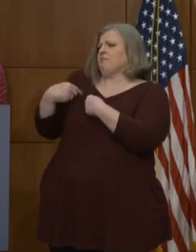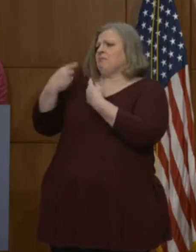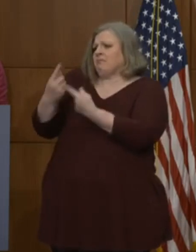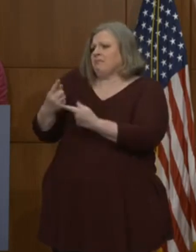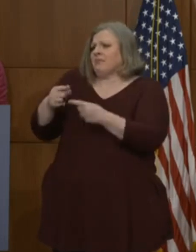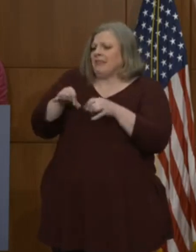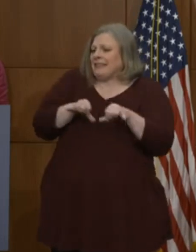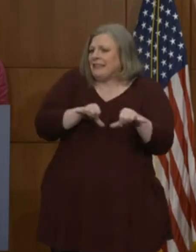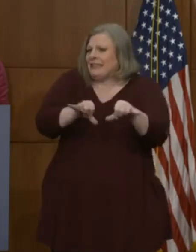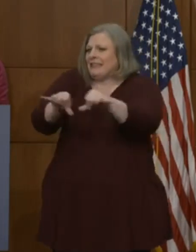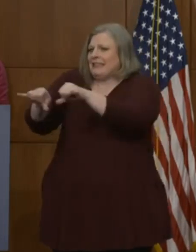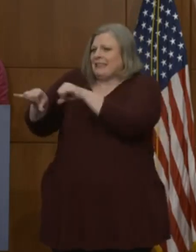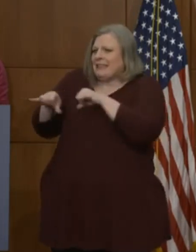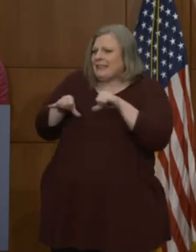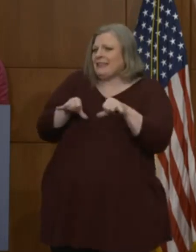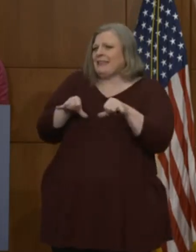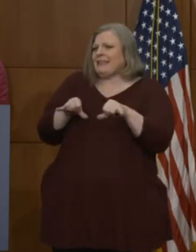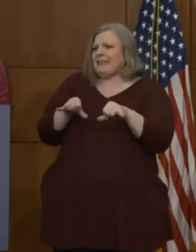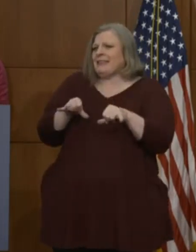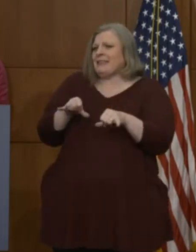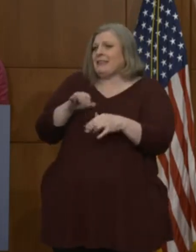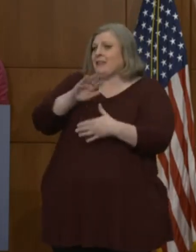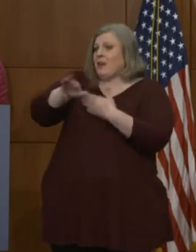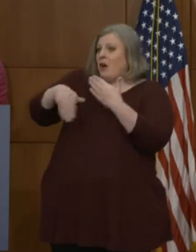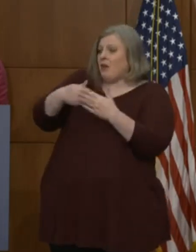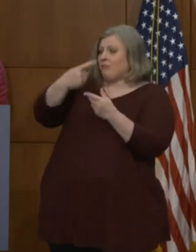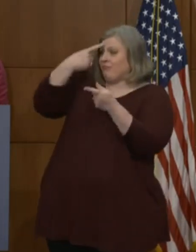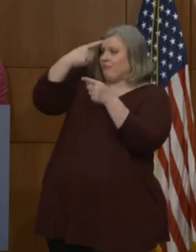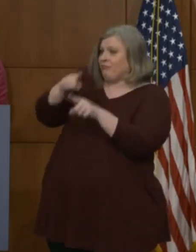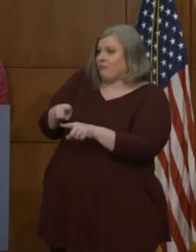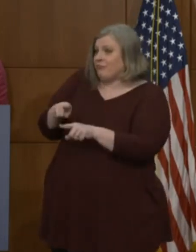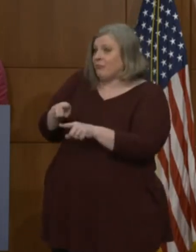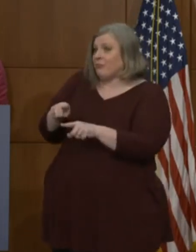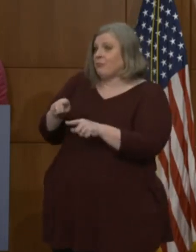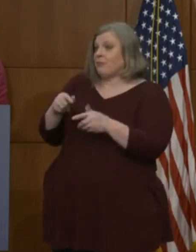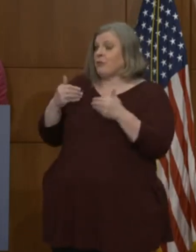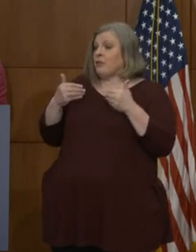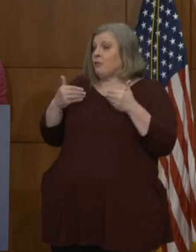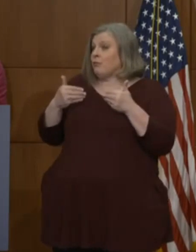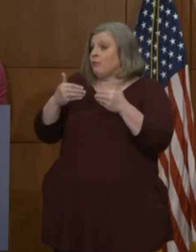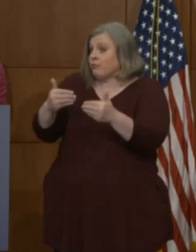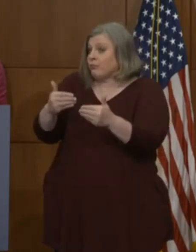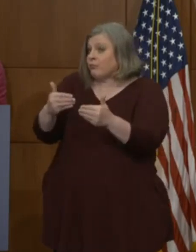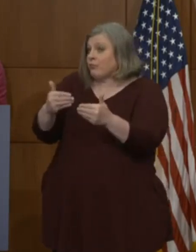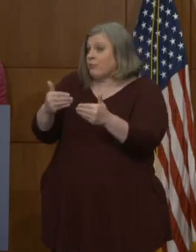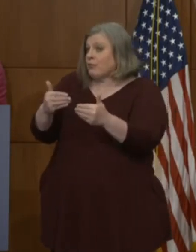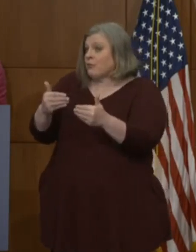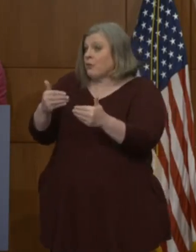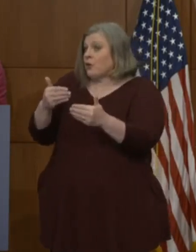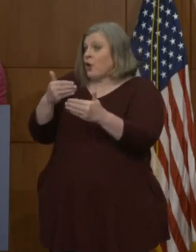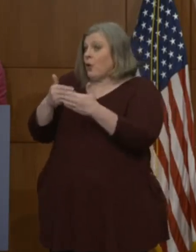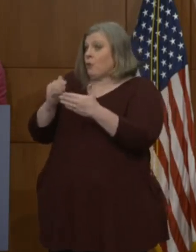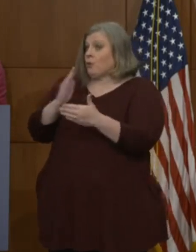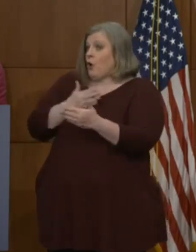A GOOD JOB WITH THAT TO BE CONSISTENT AND- AND I THINK ALL CONSISTENT AND- AND I THINK ALL OF US AGREE THAT AS WE MOVE OF US AGREE THAT AS WE MOVE FORWARD AND RETURN TO OUR OUR FORWARD AND RETURN TO OUR OUR NEW NORMAL THAT. THEY CLOSE WE